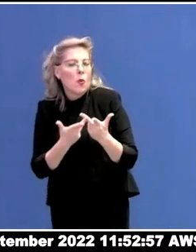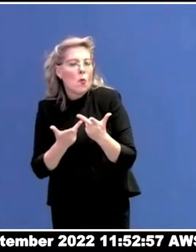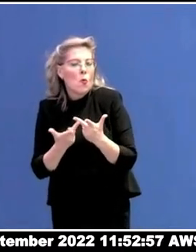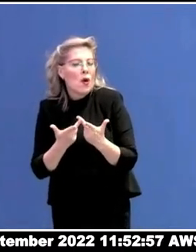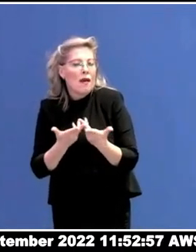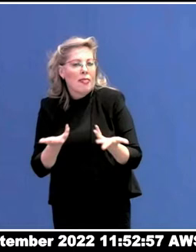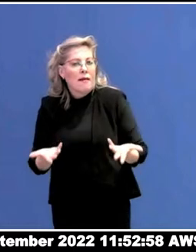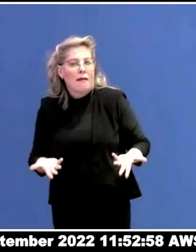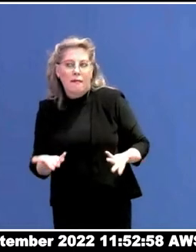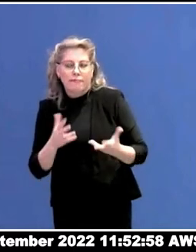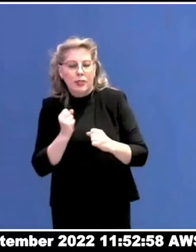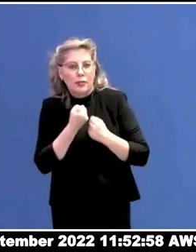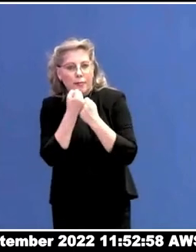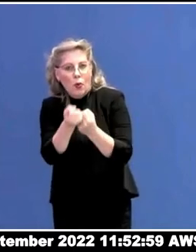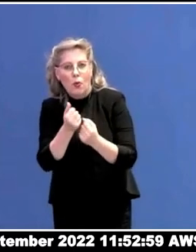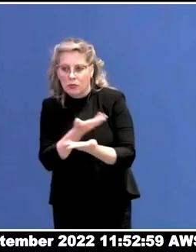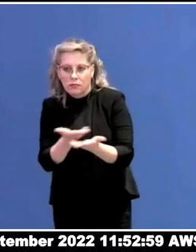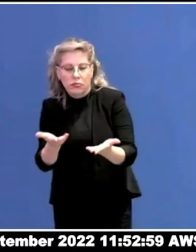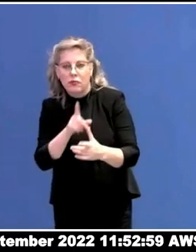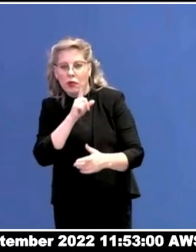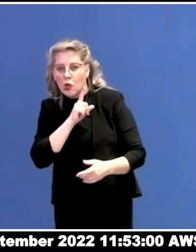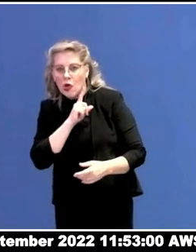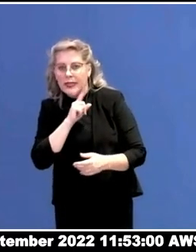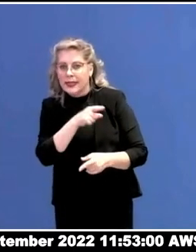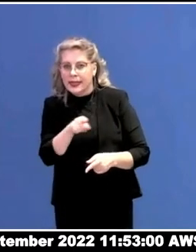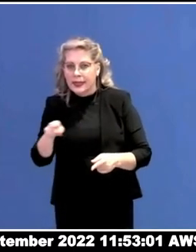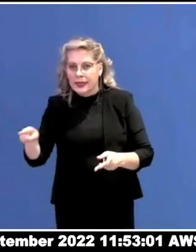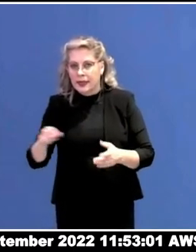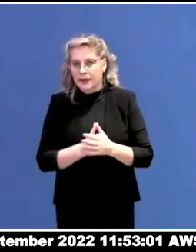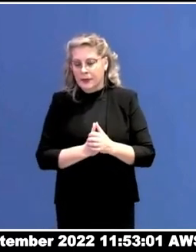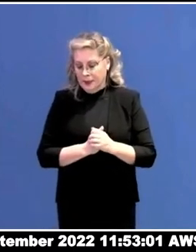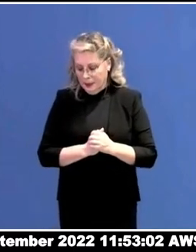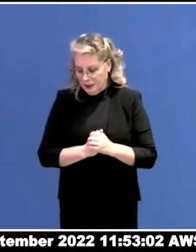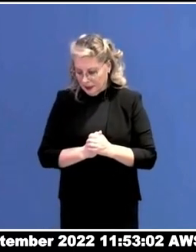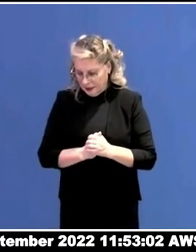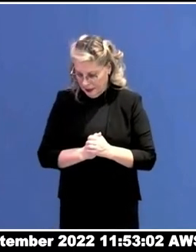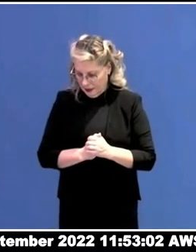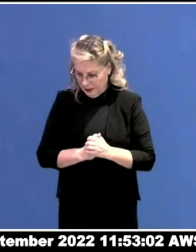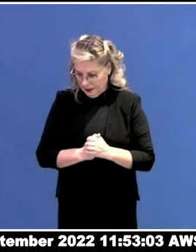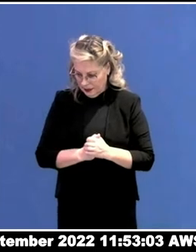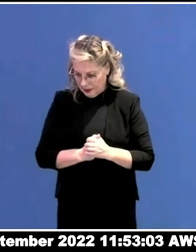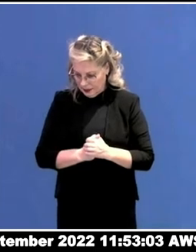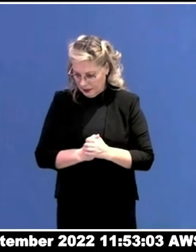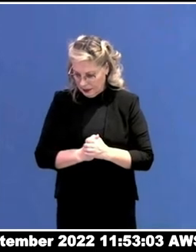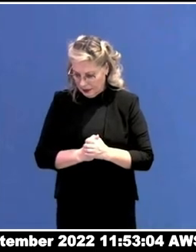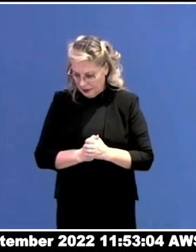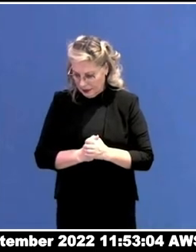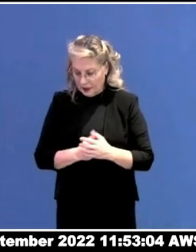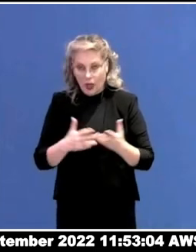were supporting the girls? MS KRAKOUER: When we were first - it was a very rushed decision to get us in there.